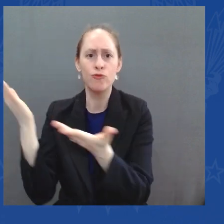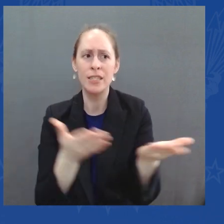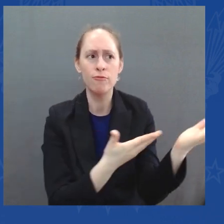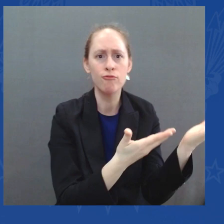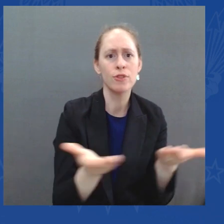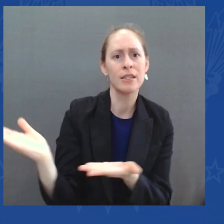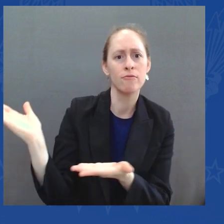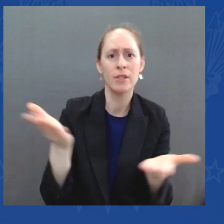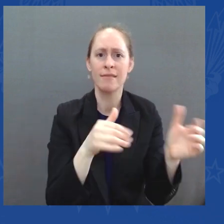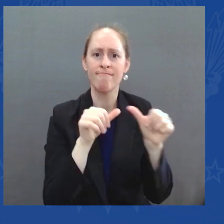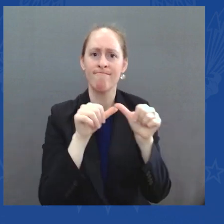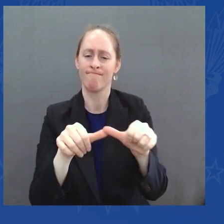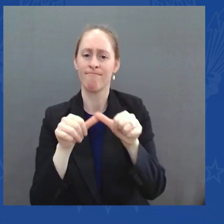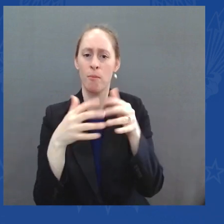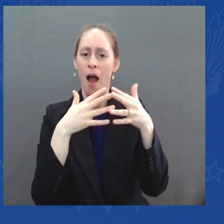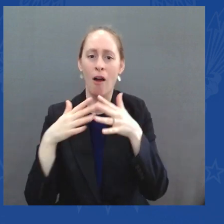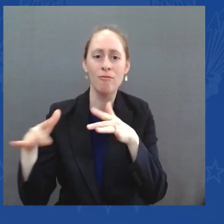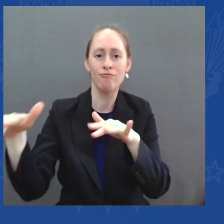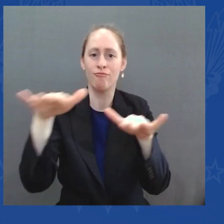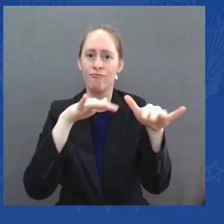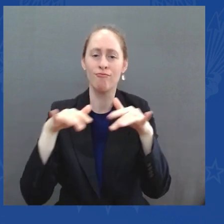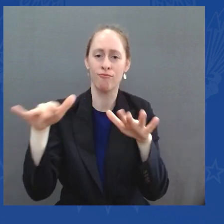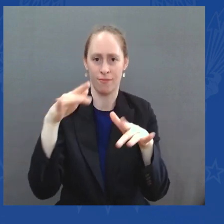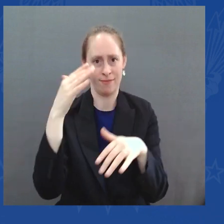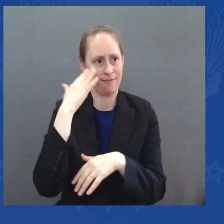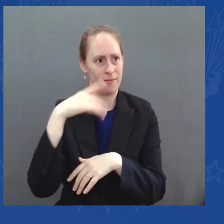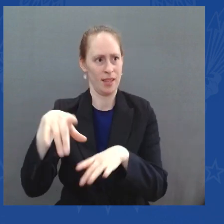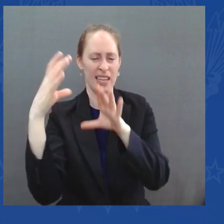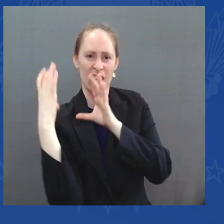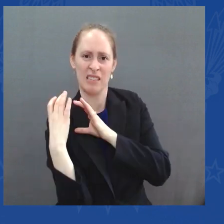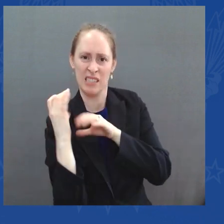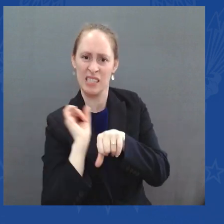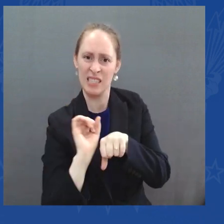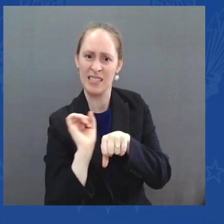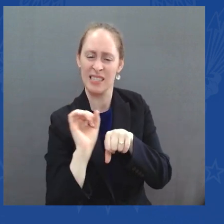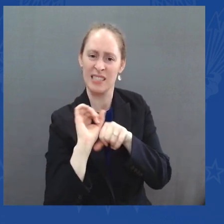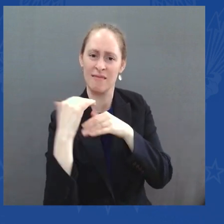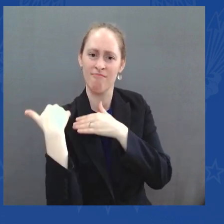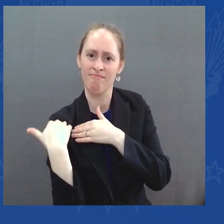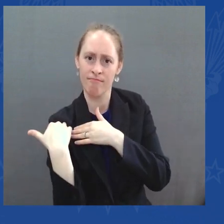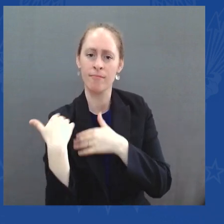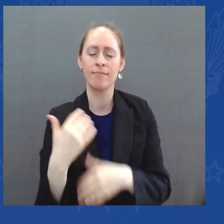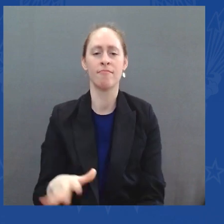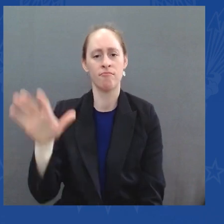the economy created 431,000 jobs in March. A record.